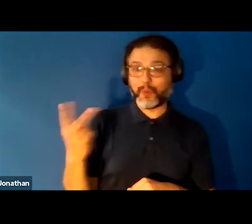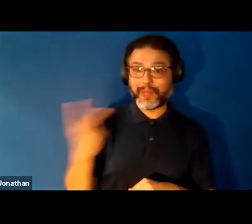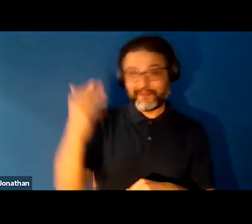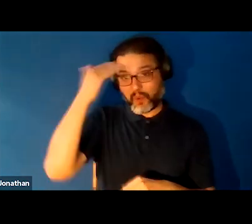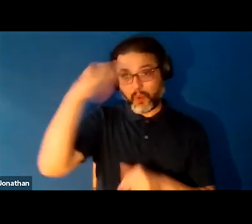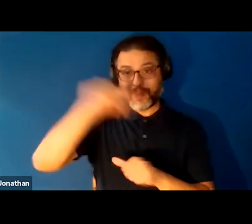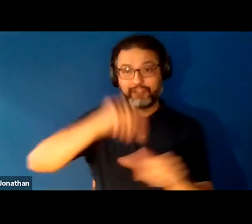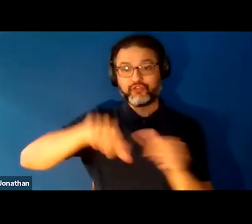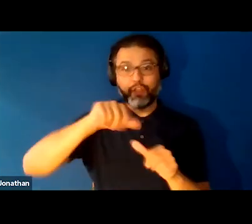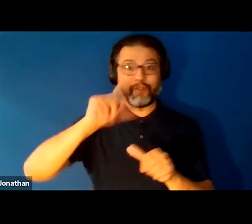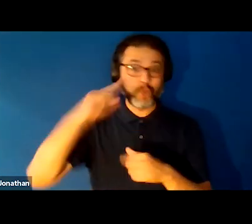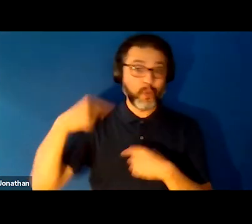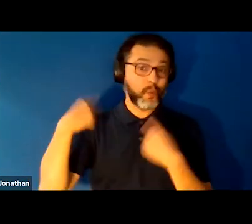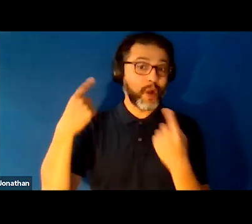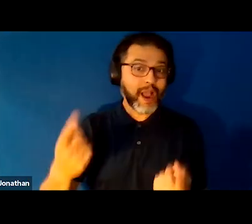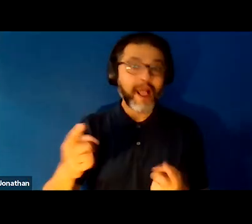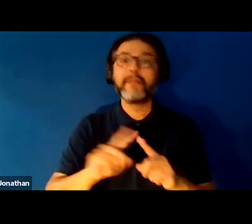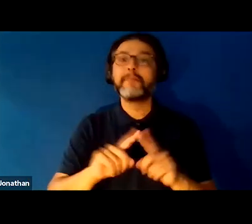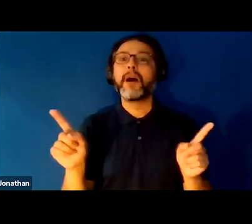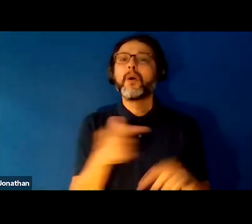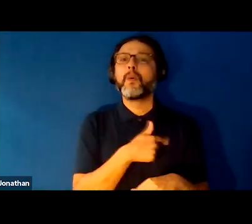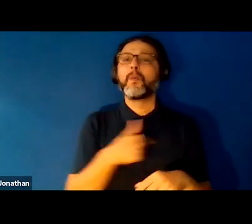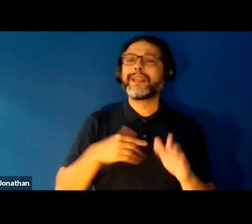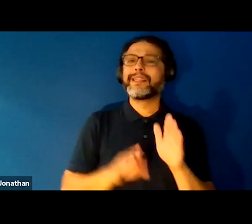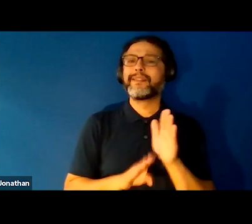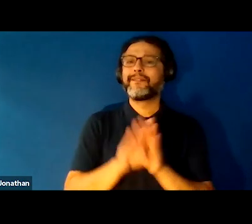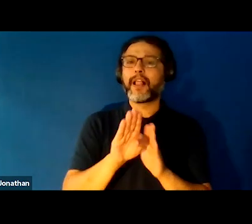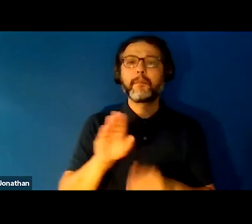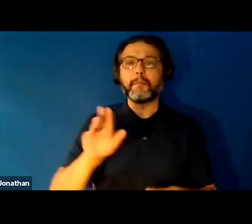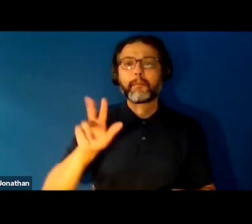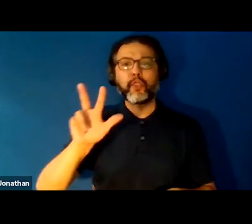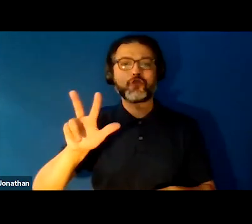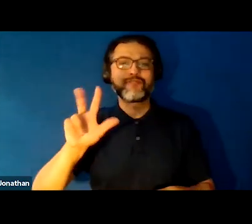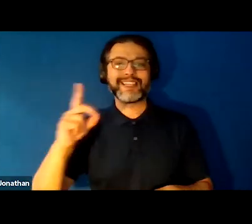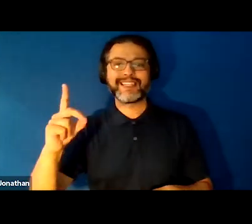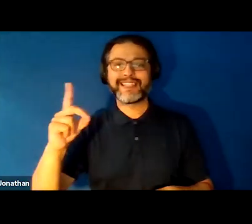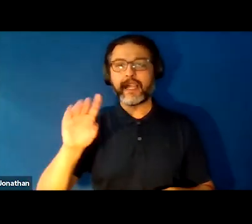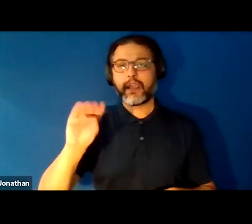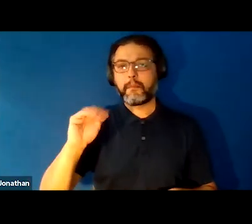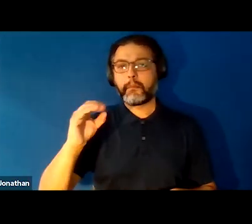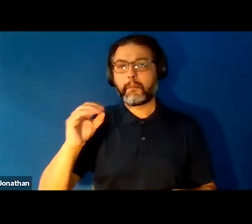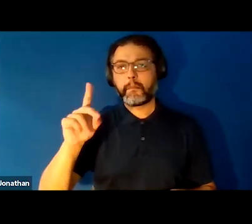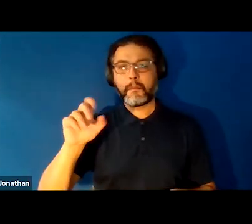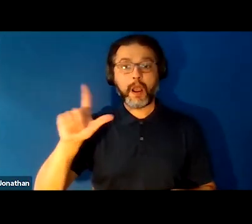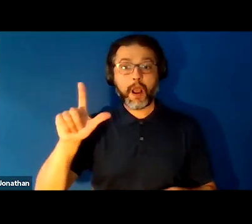But, we did some 3-D models that actually had Braille on them as well because we had